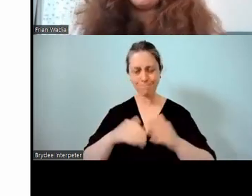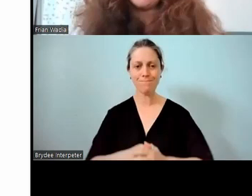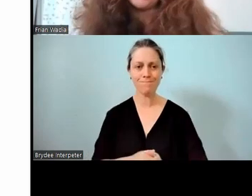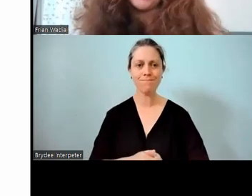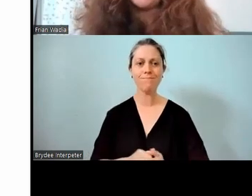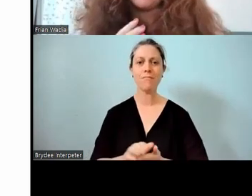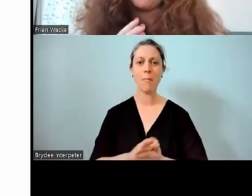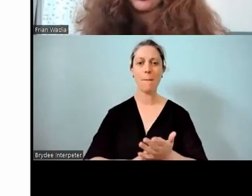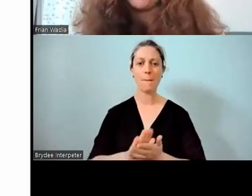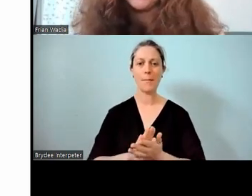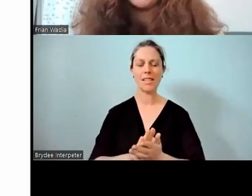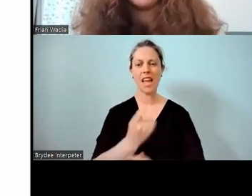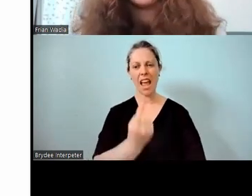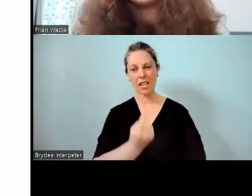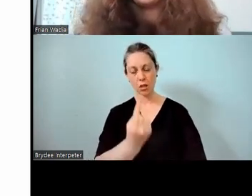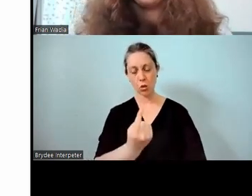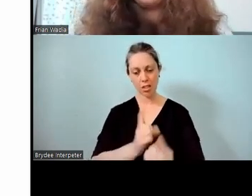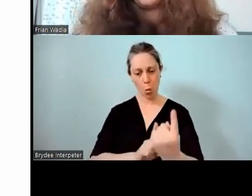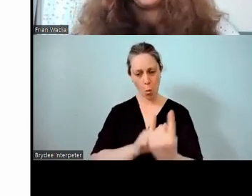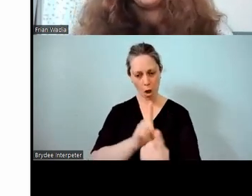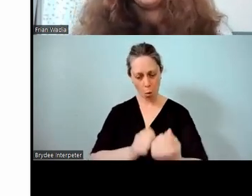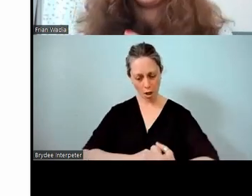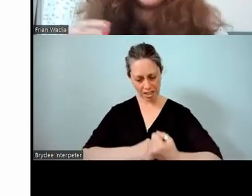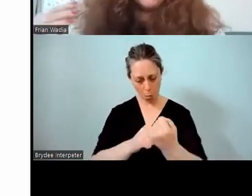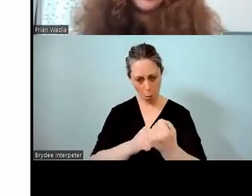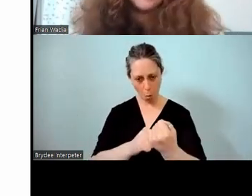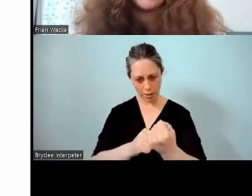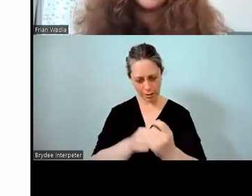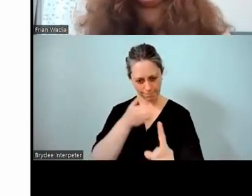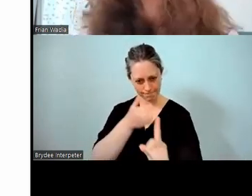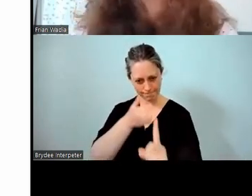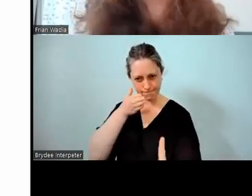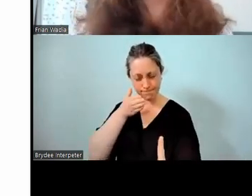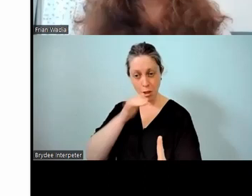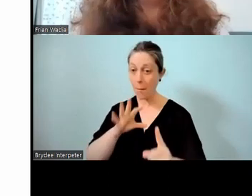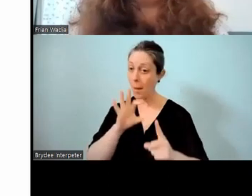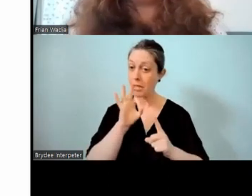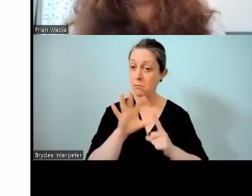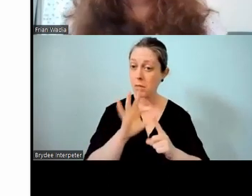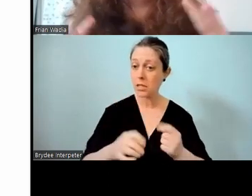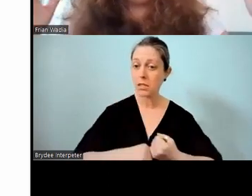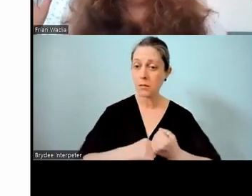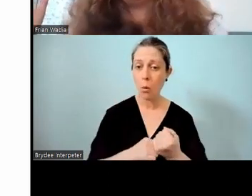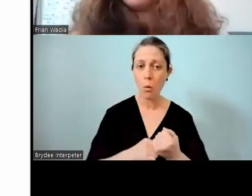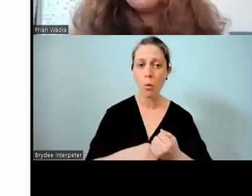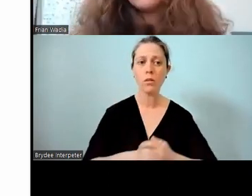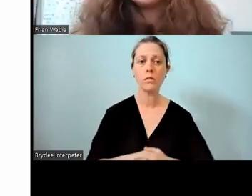individualised sort of one-on-one supports that the child might need or the specialist layer of supports. It could be, you know, equipment